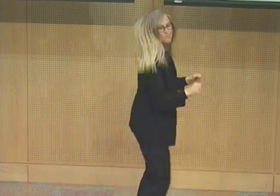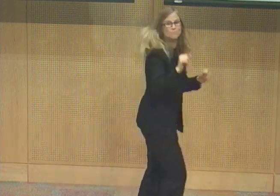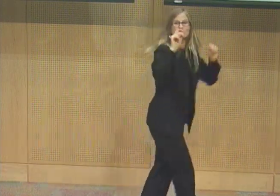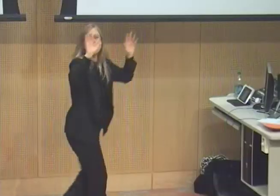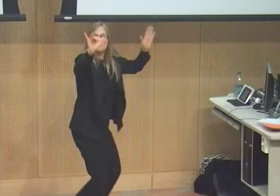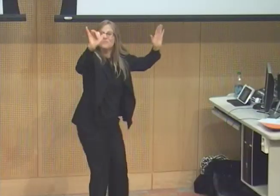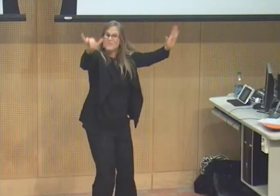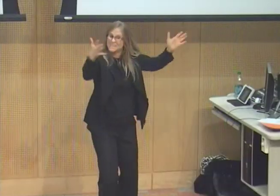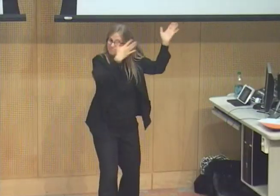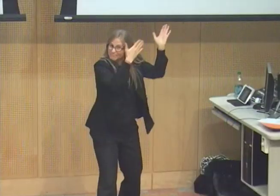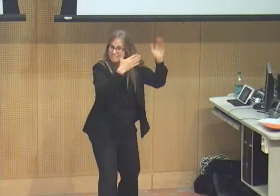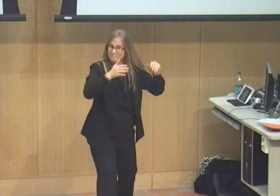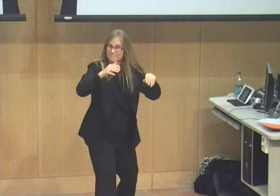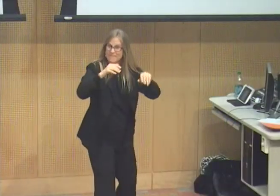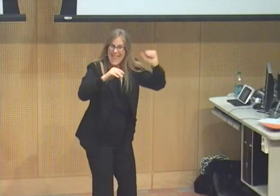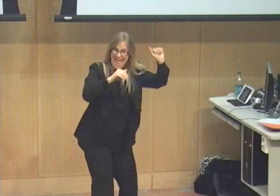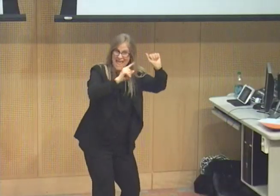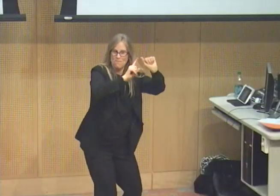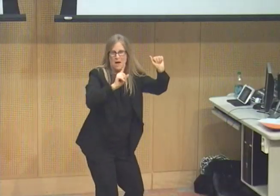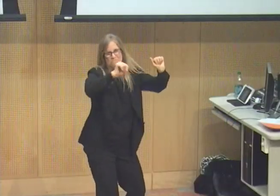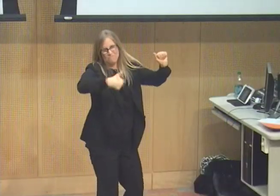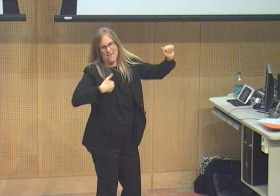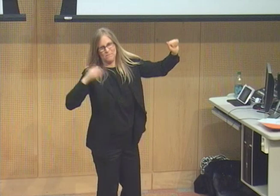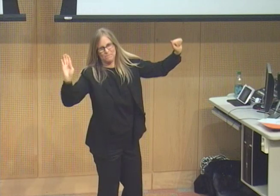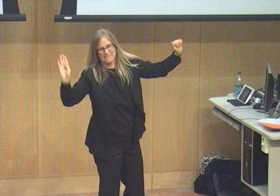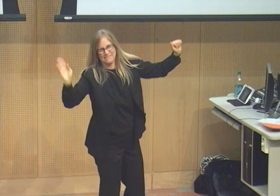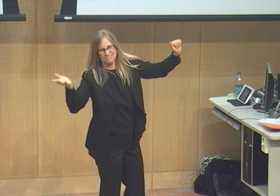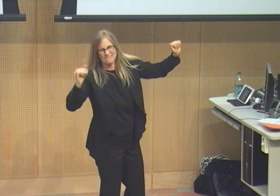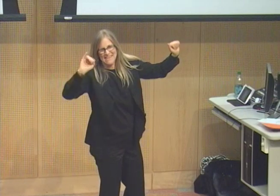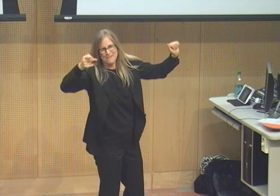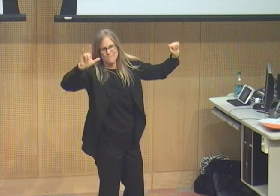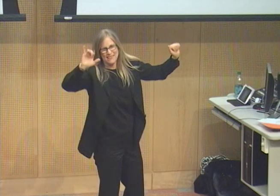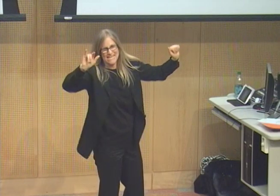and hearing people and their use of "language," as opposed to "how they communicate,"